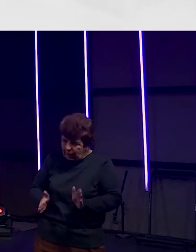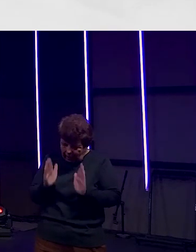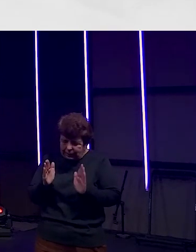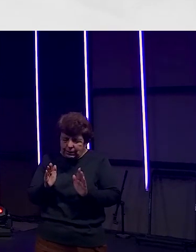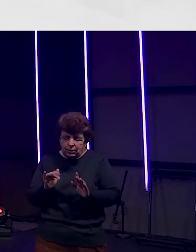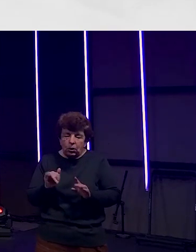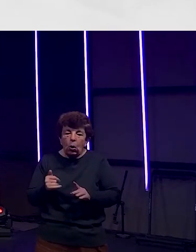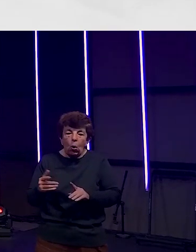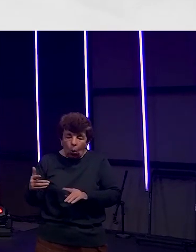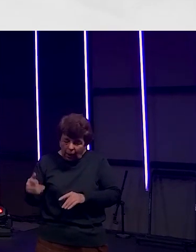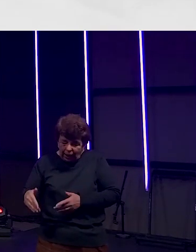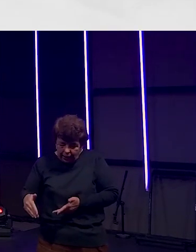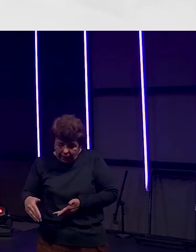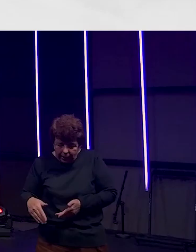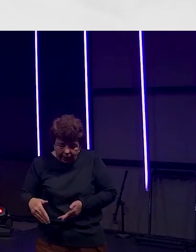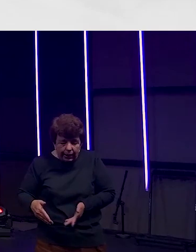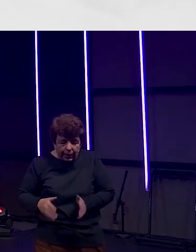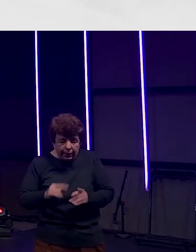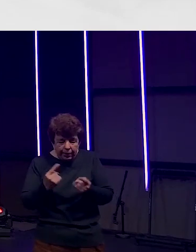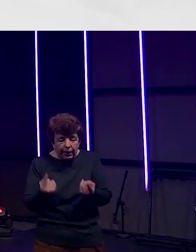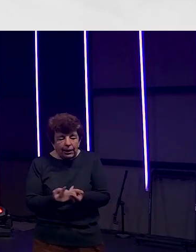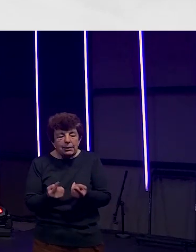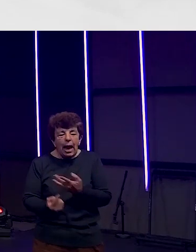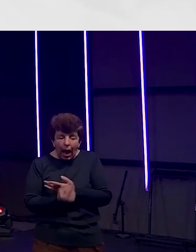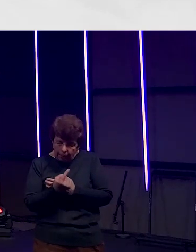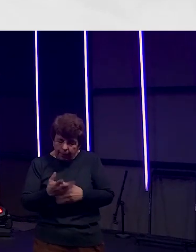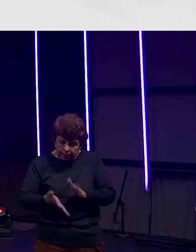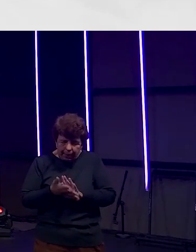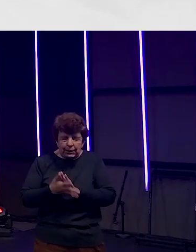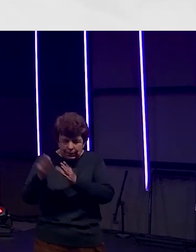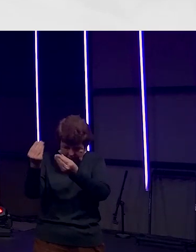even directs these things to happen so that he might teach us things that might